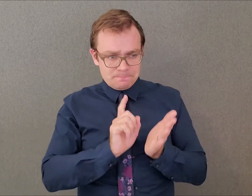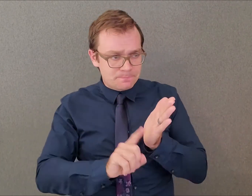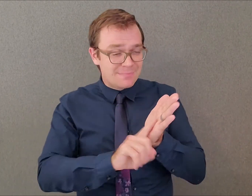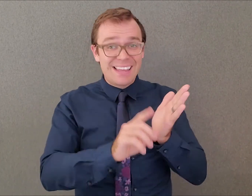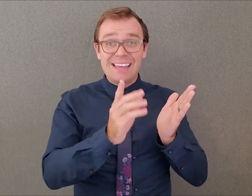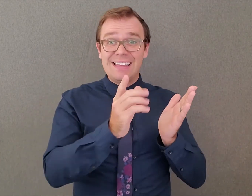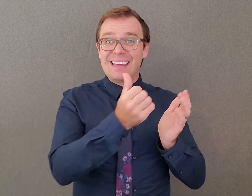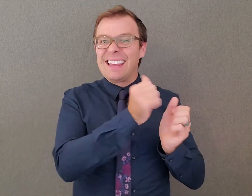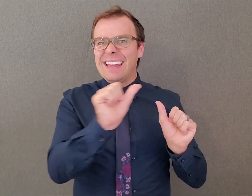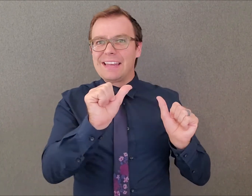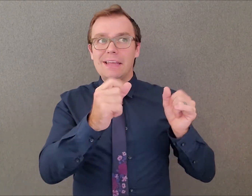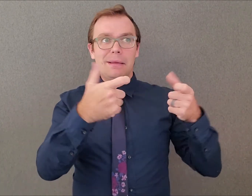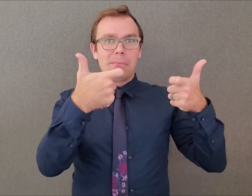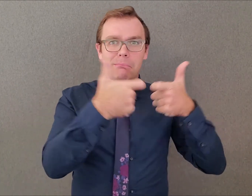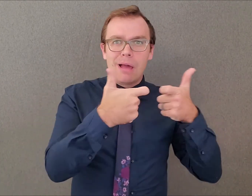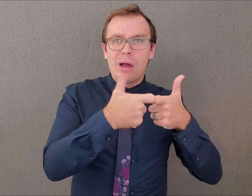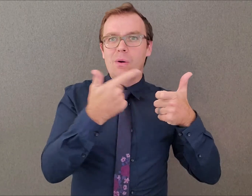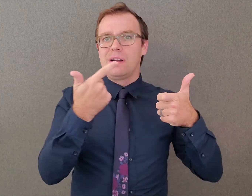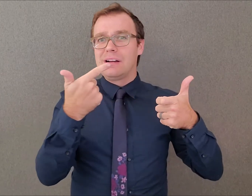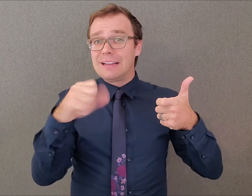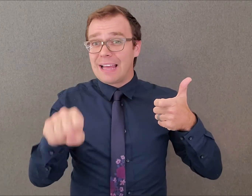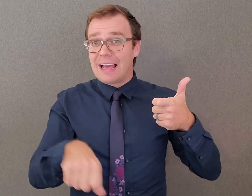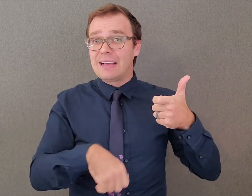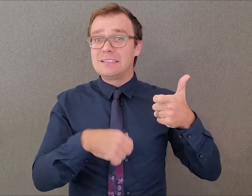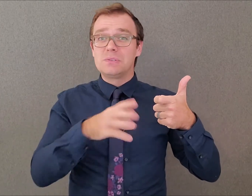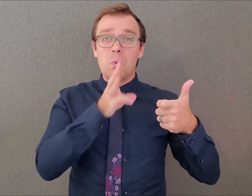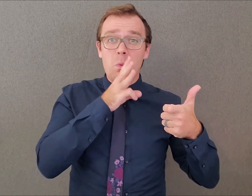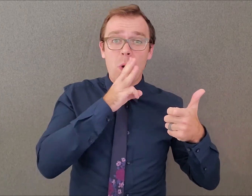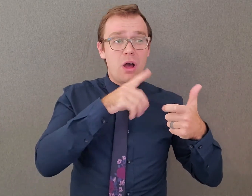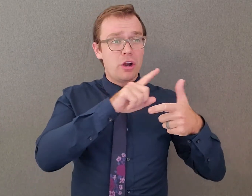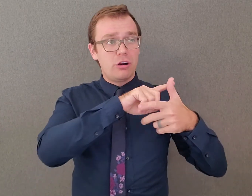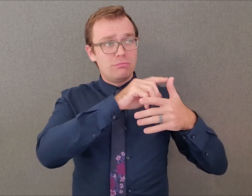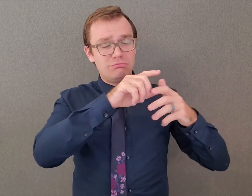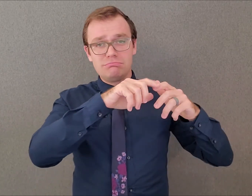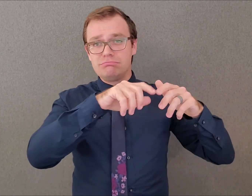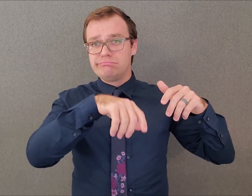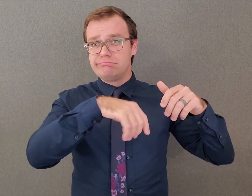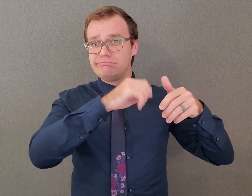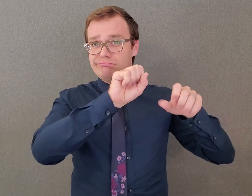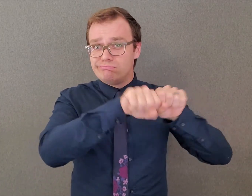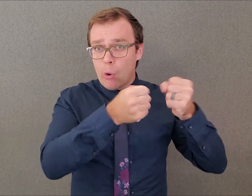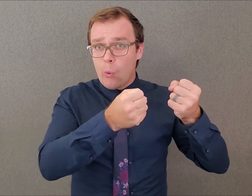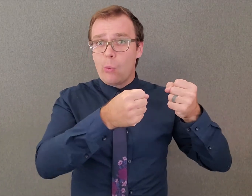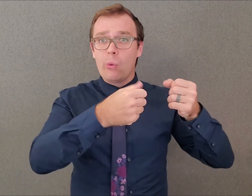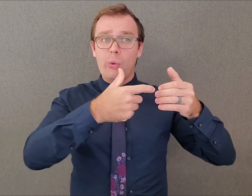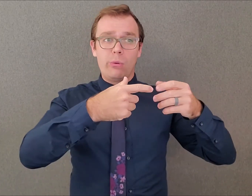Look for and report any broken utility lines and damaged roadways and railways